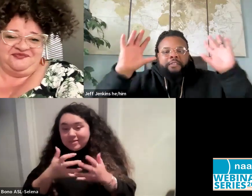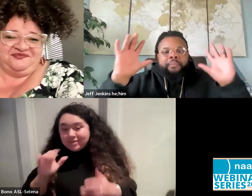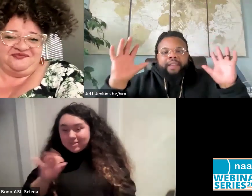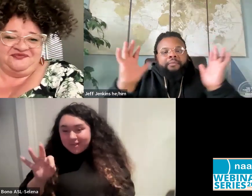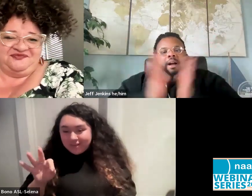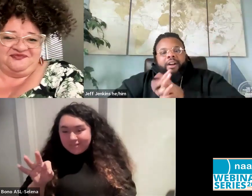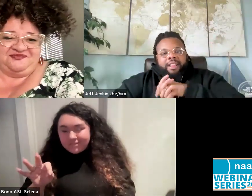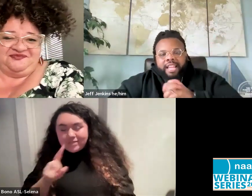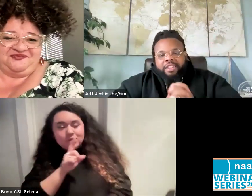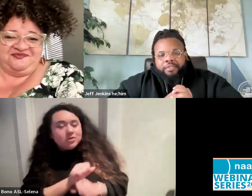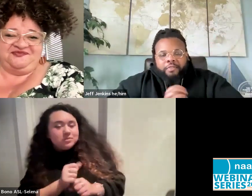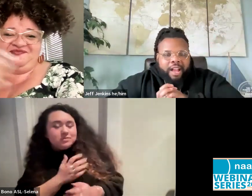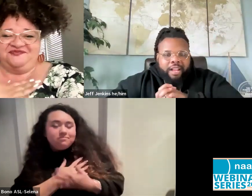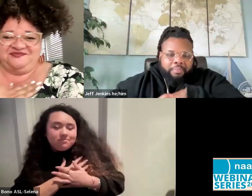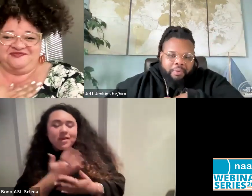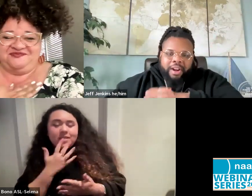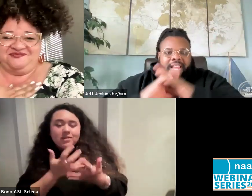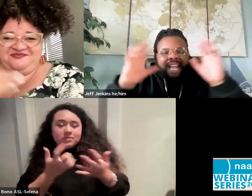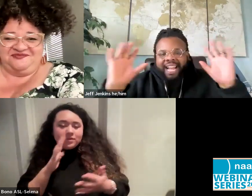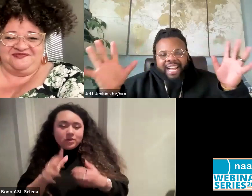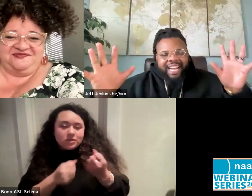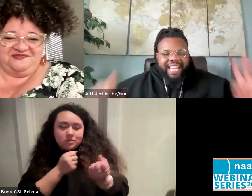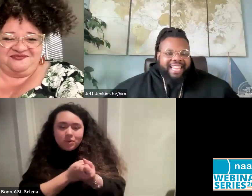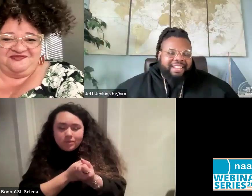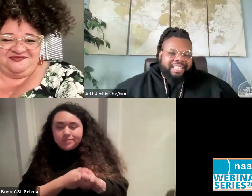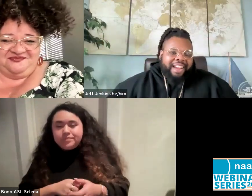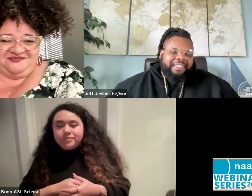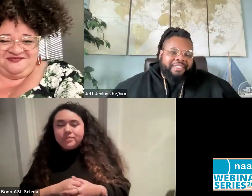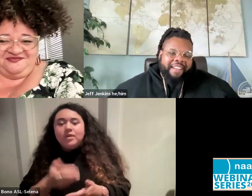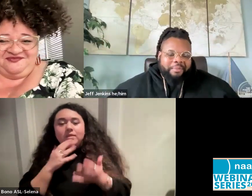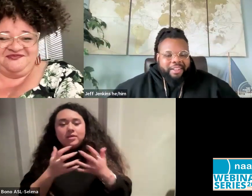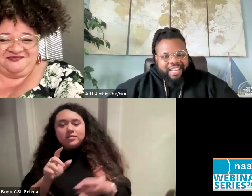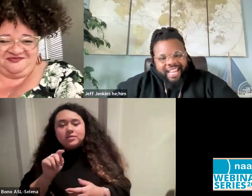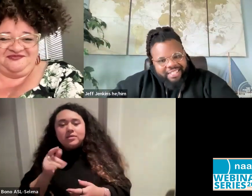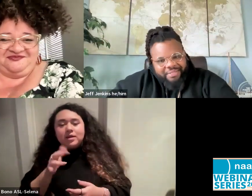From the bottom of my heart, thank you for your support. And thank you, Tigress, for having me out of there. This is.